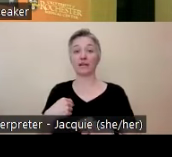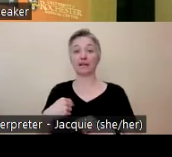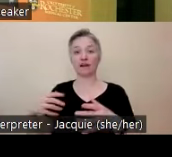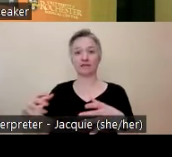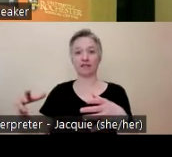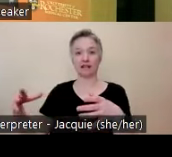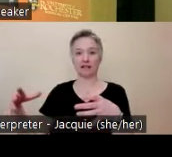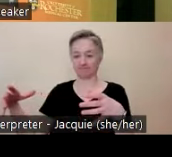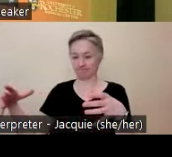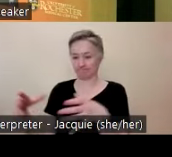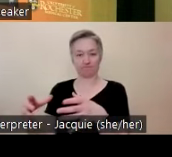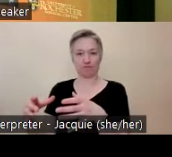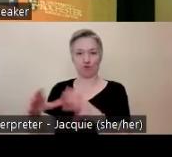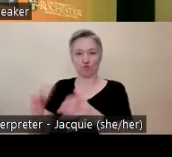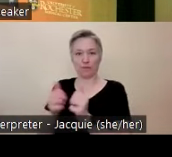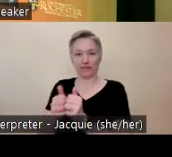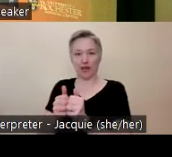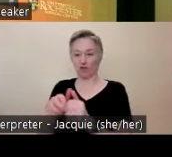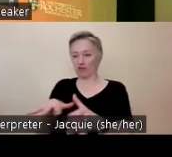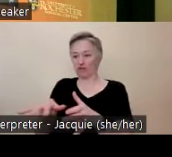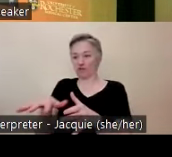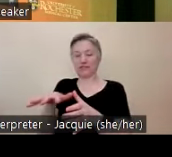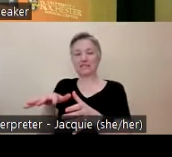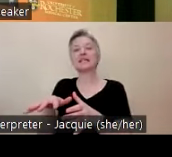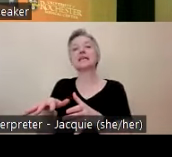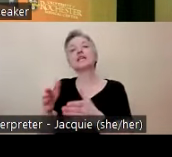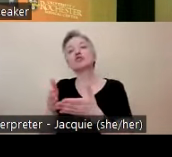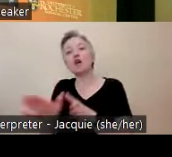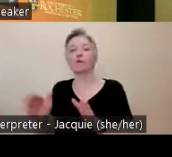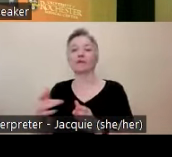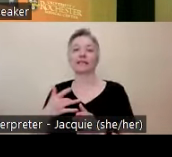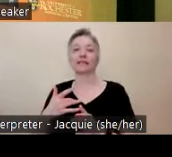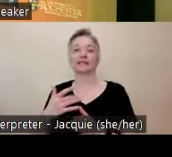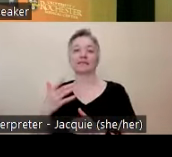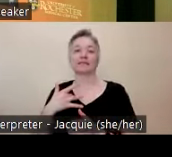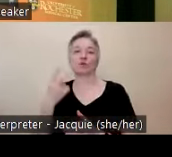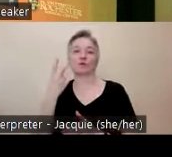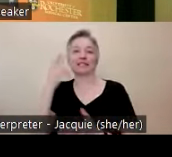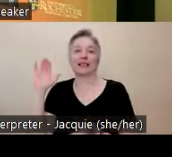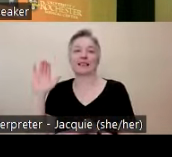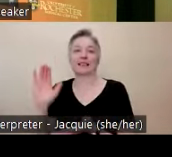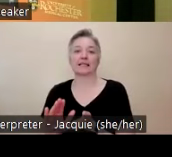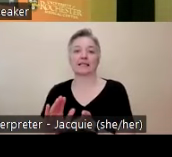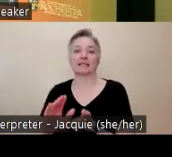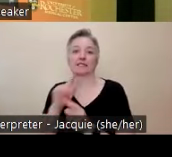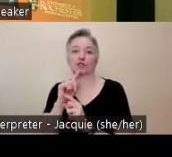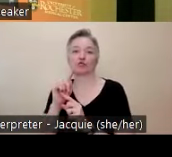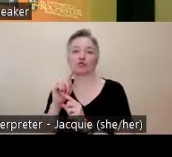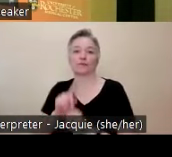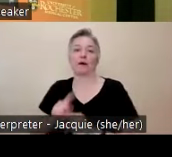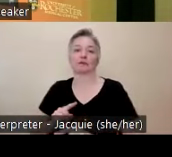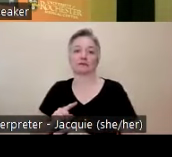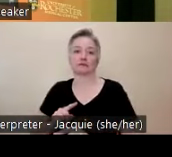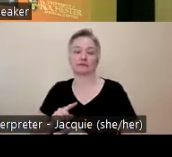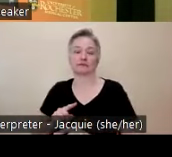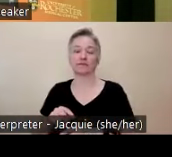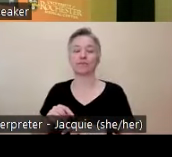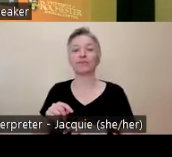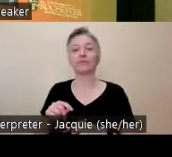generally less responsibity and this gets back to that idea that sensory processing differences